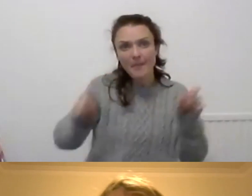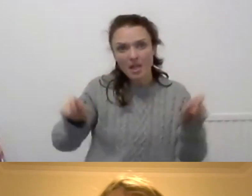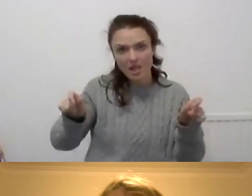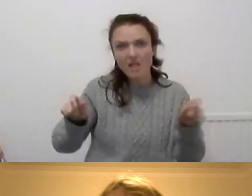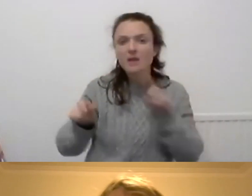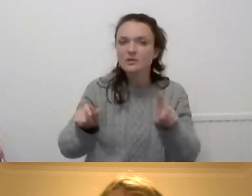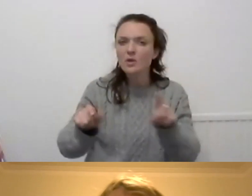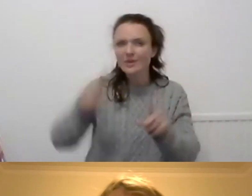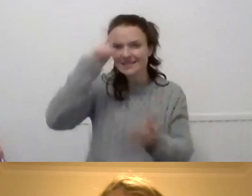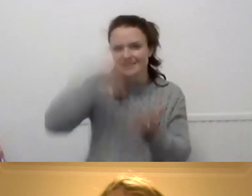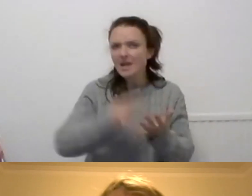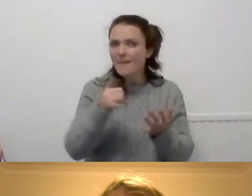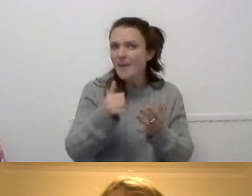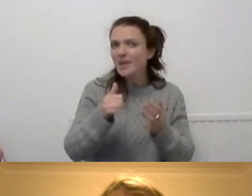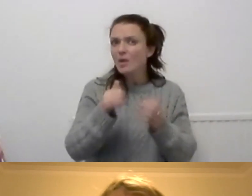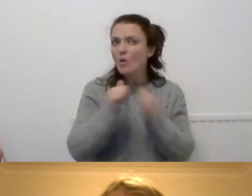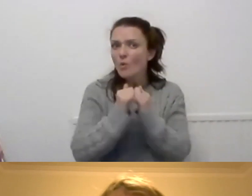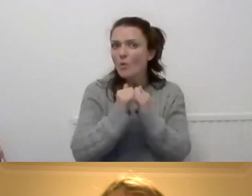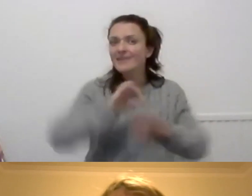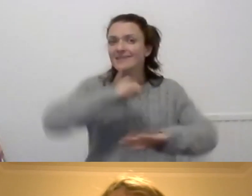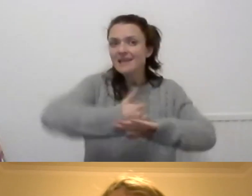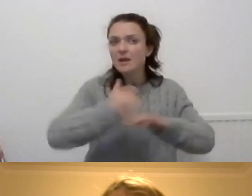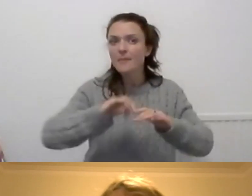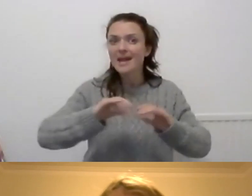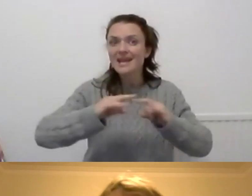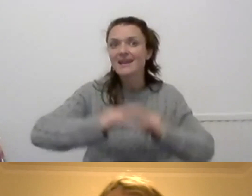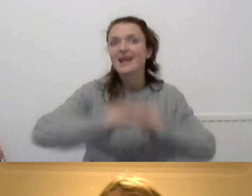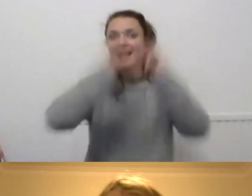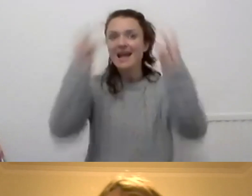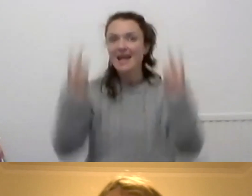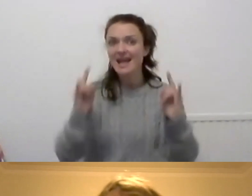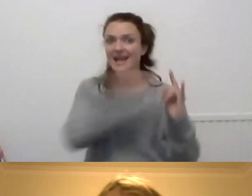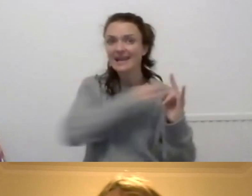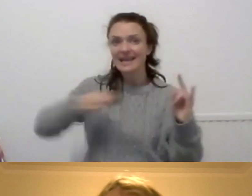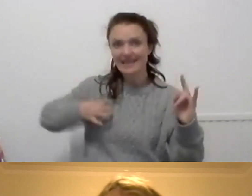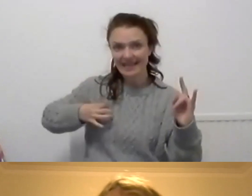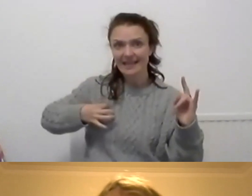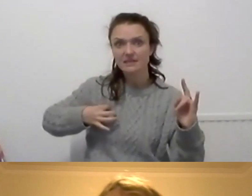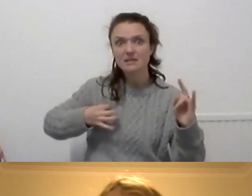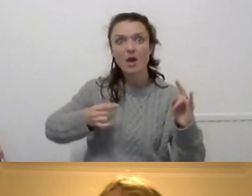down into, you know, if you won't come to us, we'll come to you approach. And that is we'll